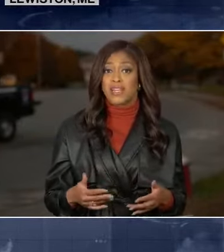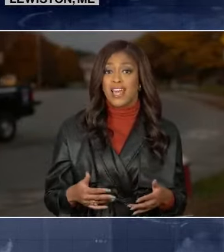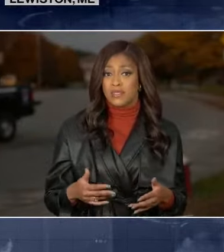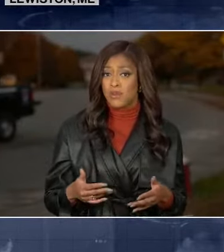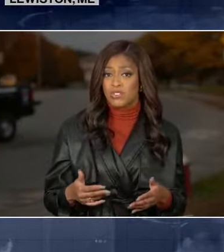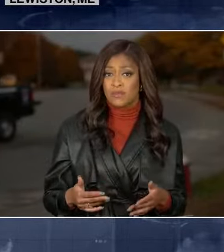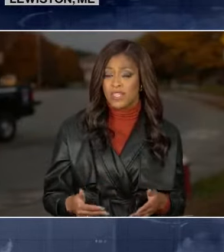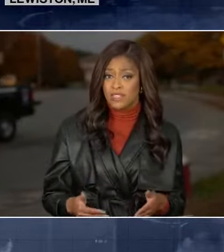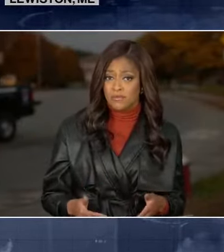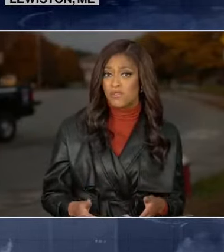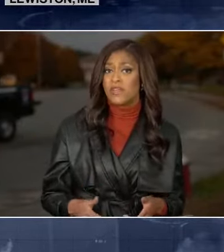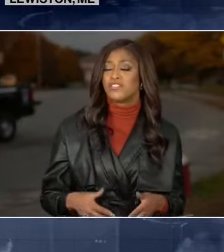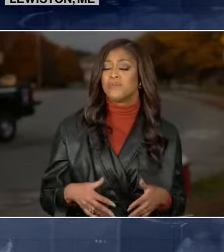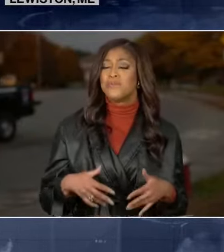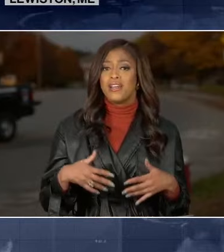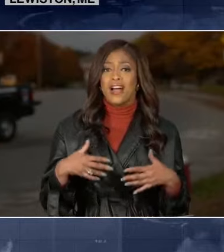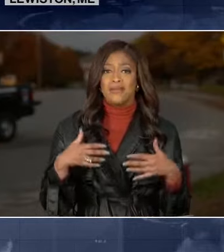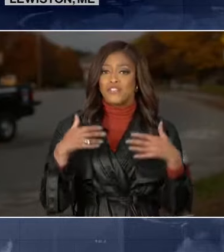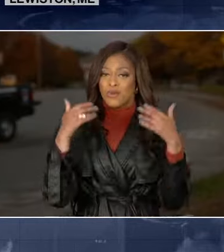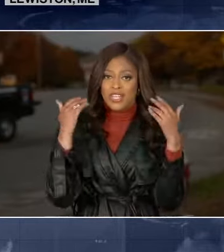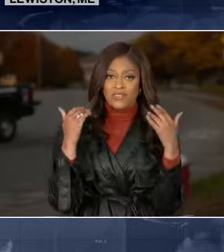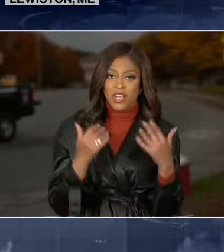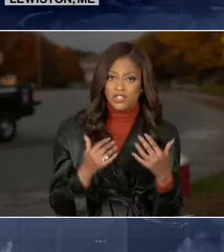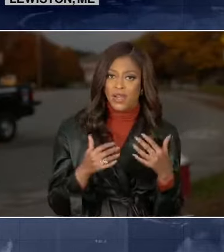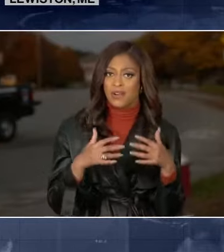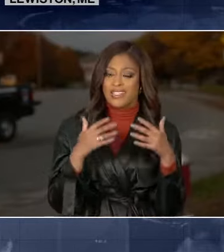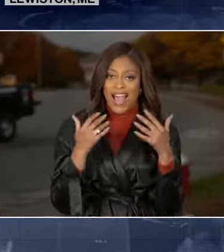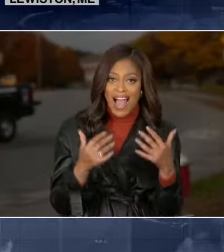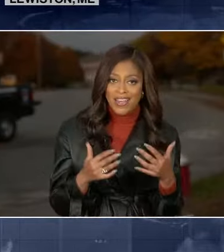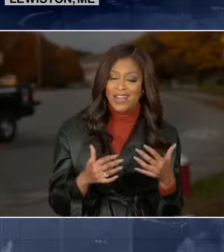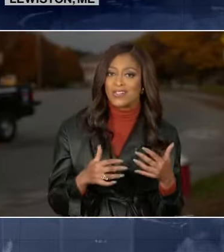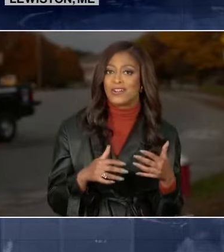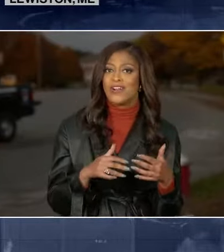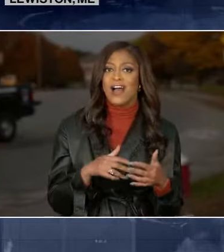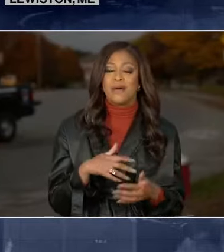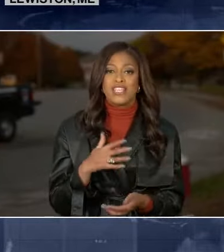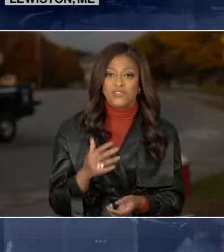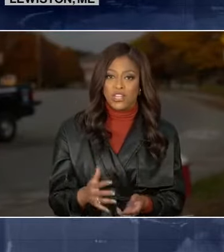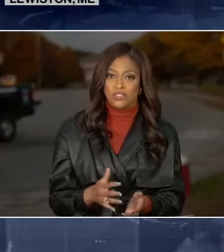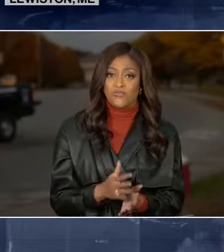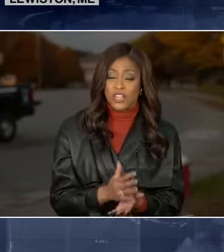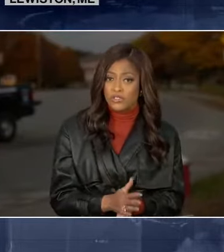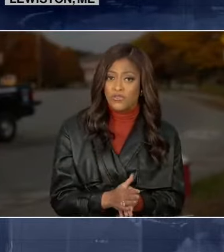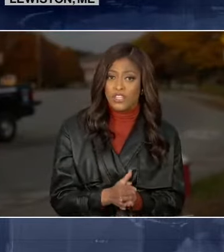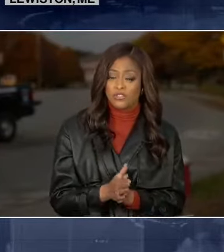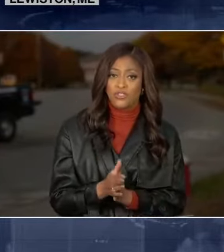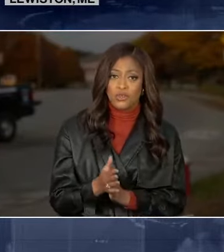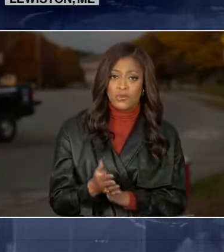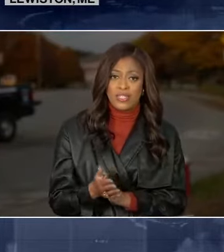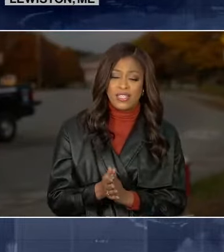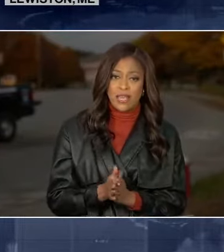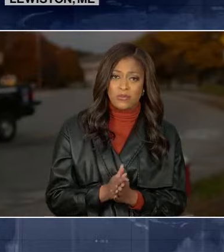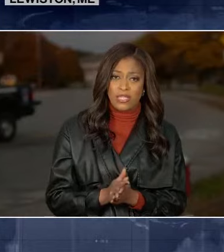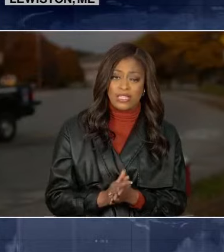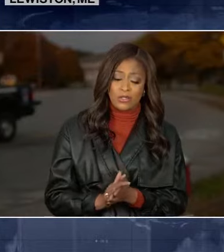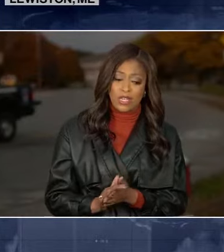CONFERENCE, THEY SHOWED AN UPDATED OF ROBERT CARD. YOU KNOW, THEY WANTED TO MAKE SURE THAT THE PUBLIC HAD THE MOST UPDATED INFORMATION